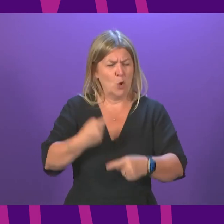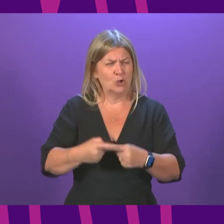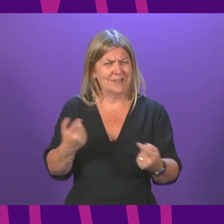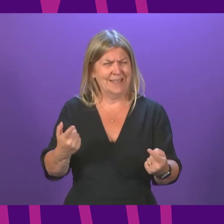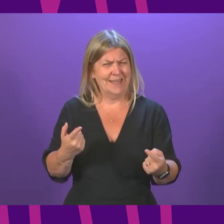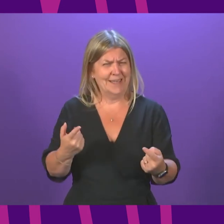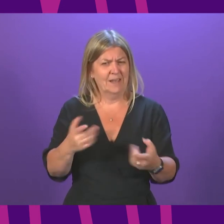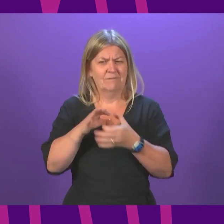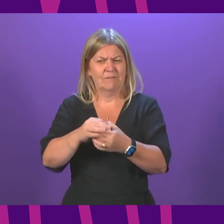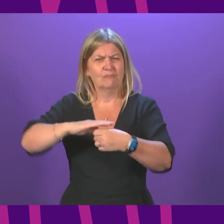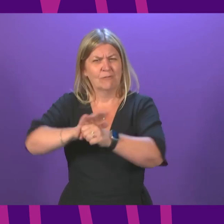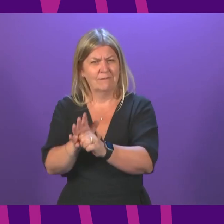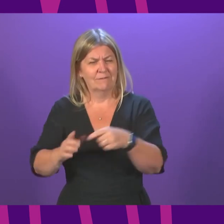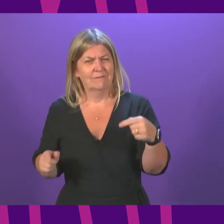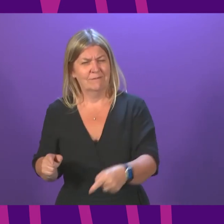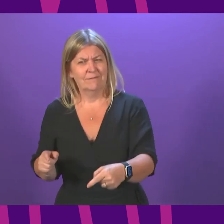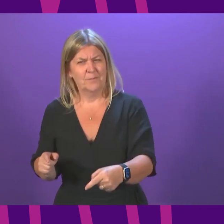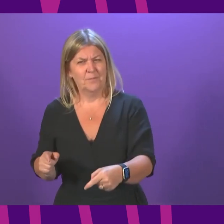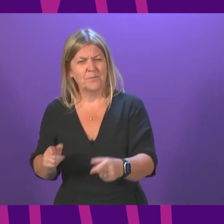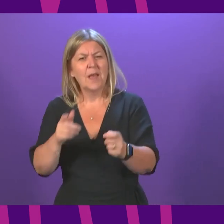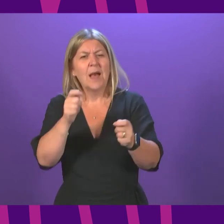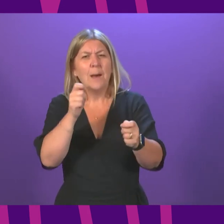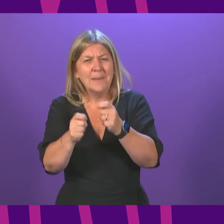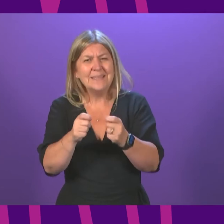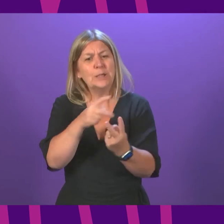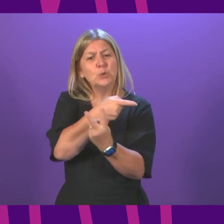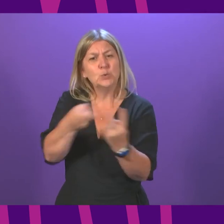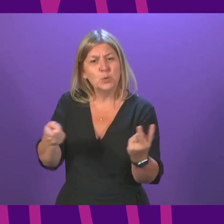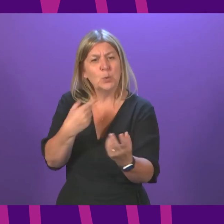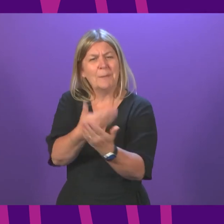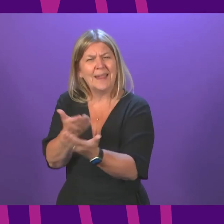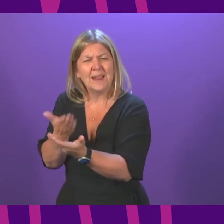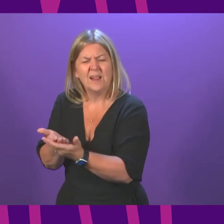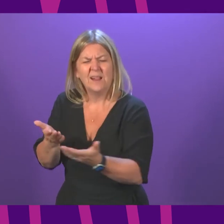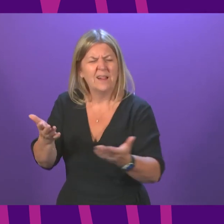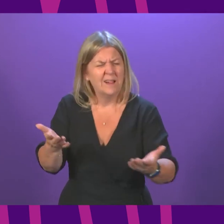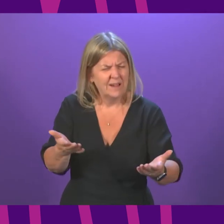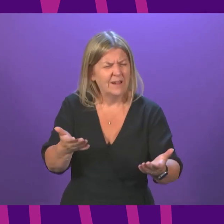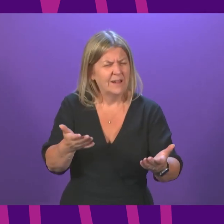caused by the Covid pandemic. It amends two acts—it is a bill that amends existing legislation.